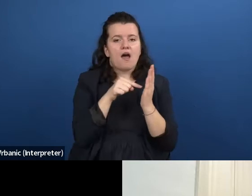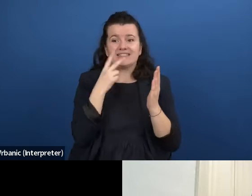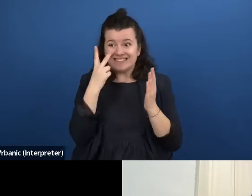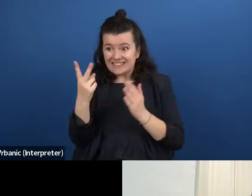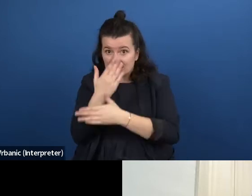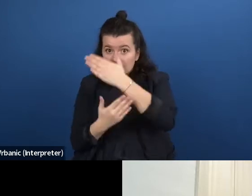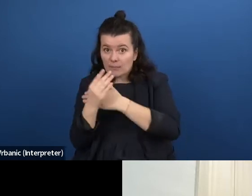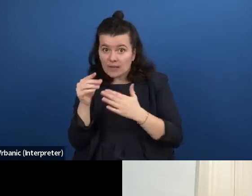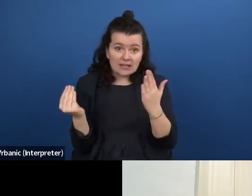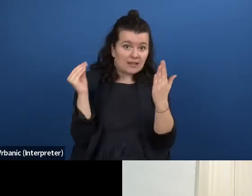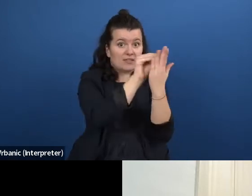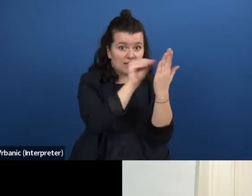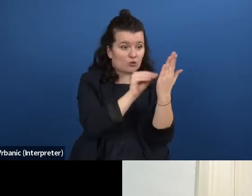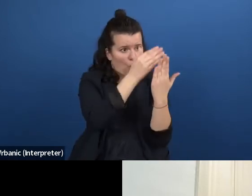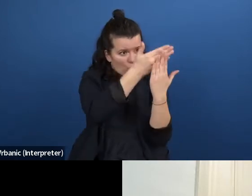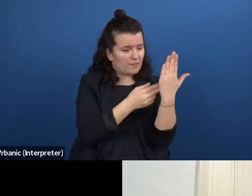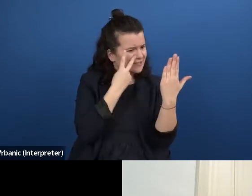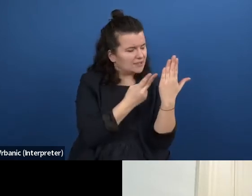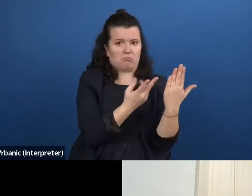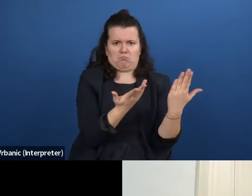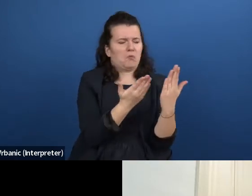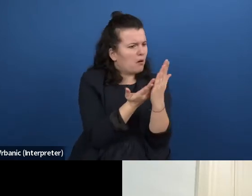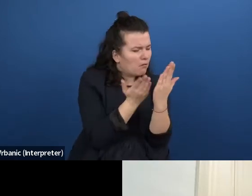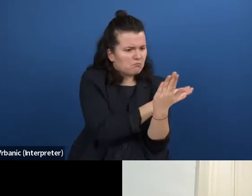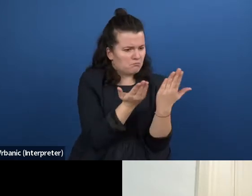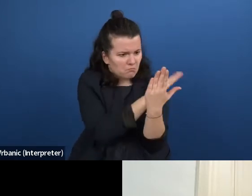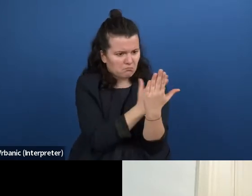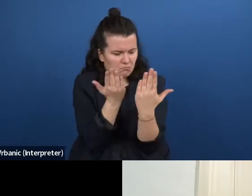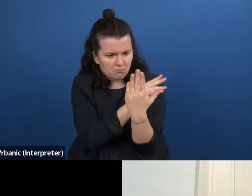So if you search in them a mention for disability, you won't find it.